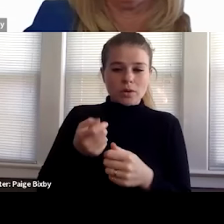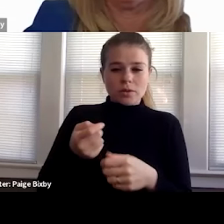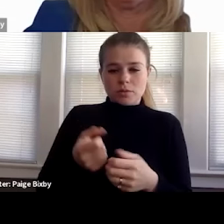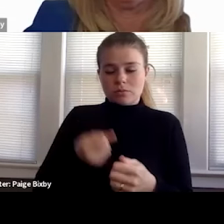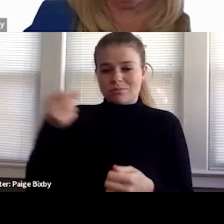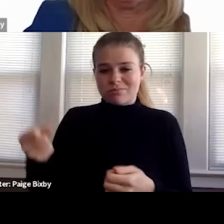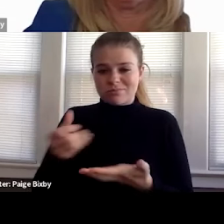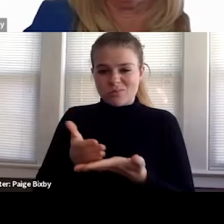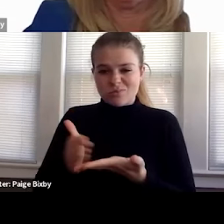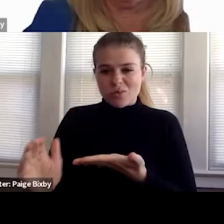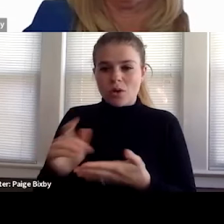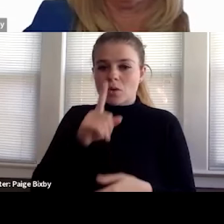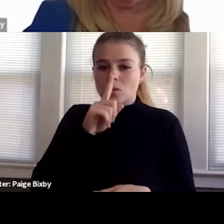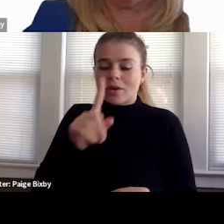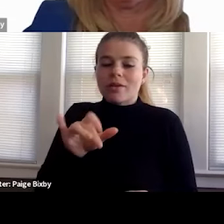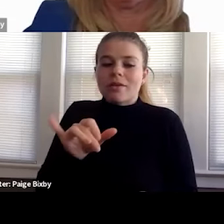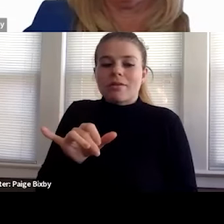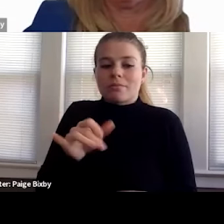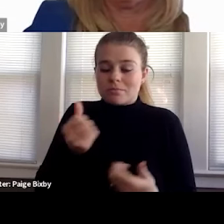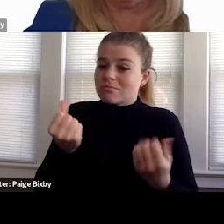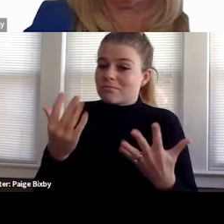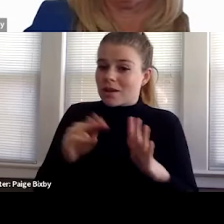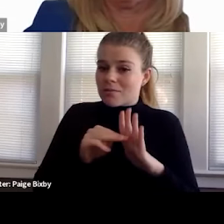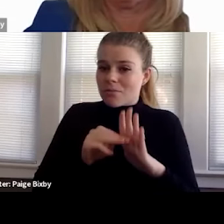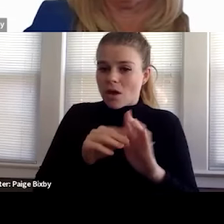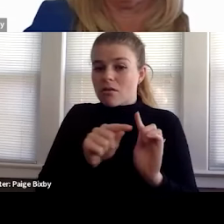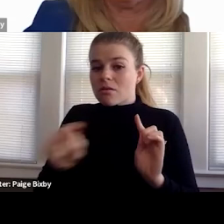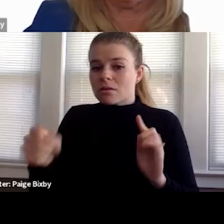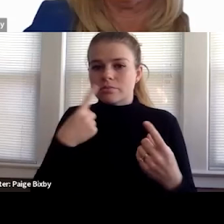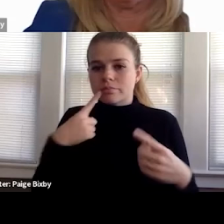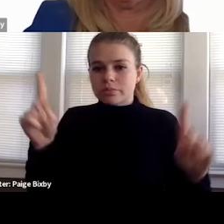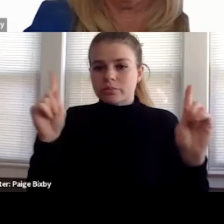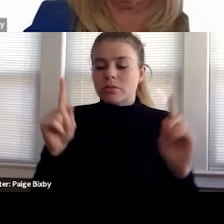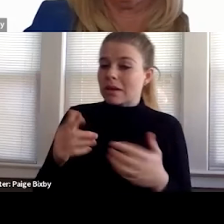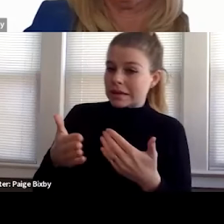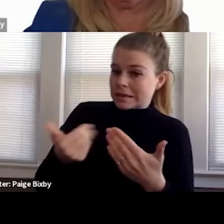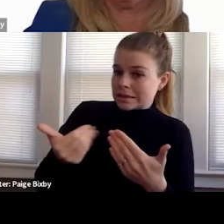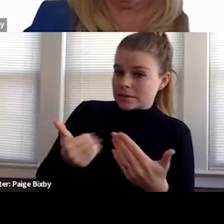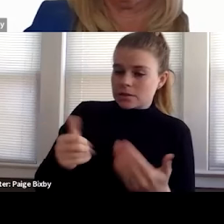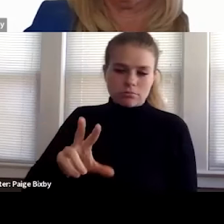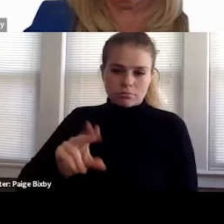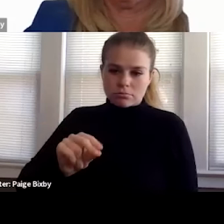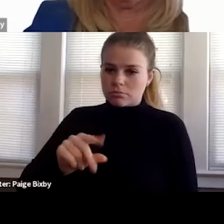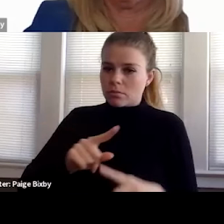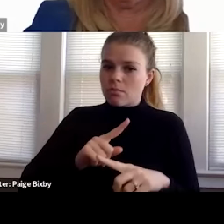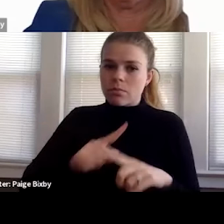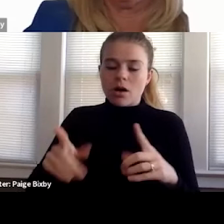that have successfully implemented this type of model. And it's not easy work always, but it's a huge payoff.